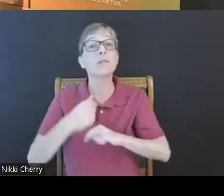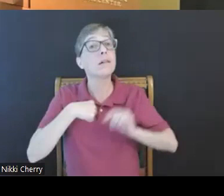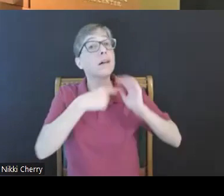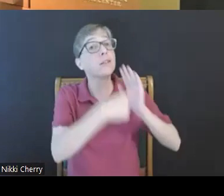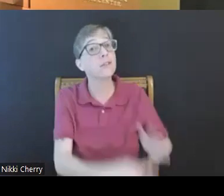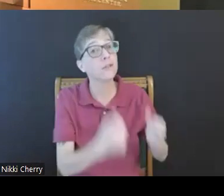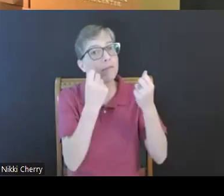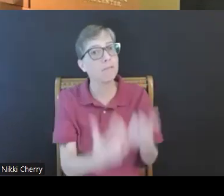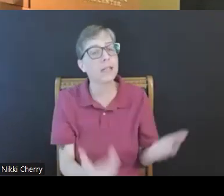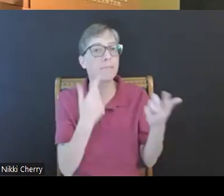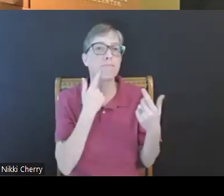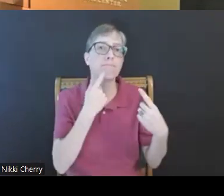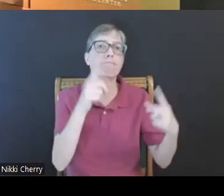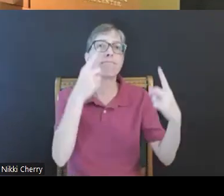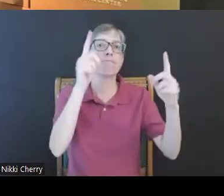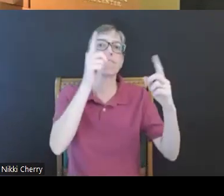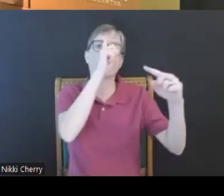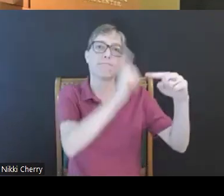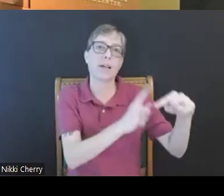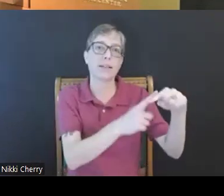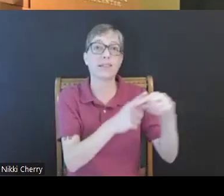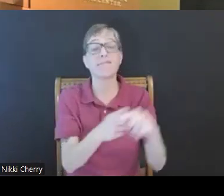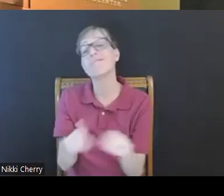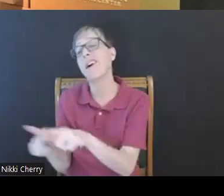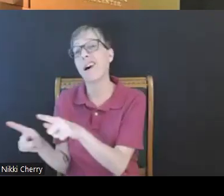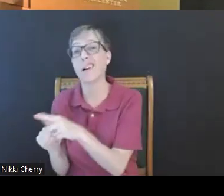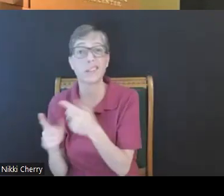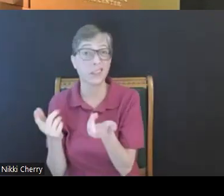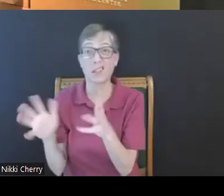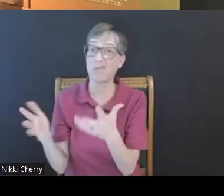things we've tried that doesn't work at all I'm a researcher uh and you know if you're really